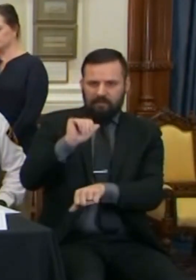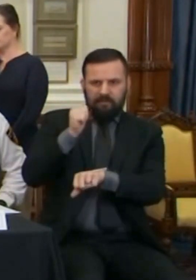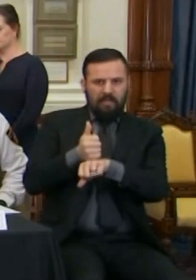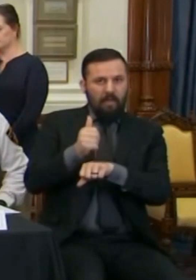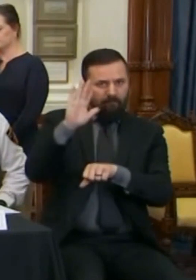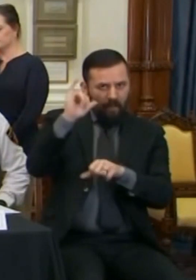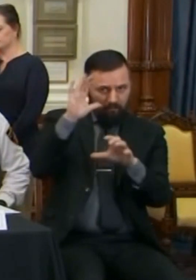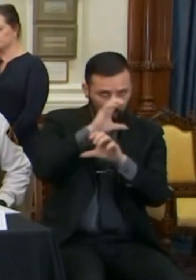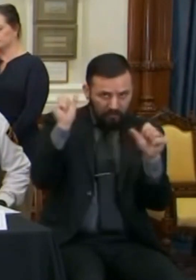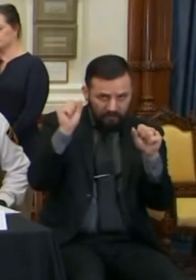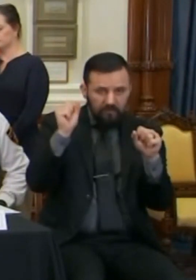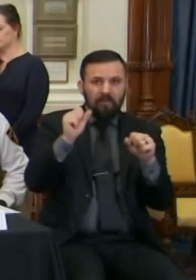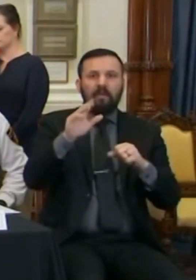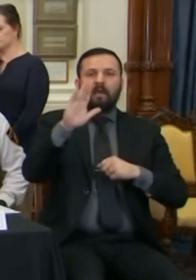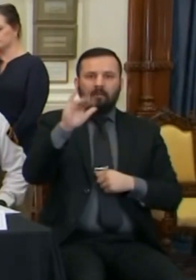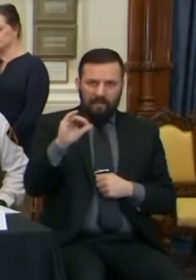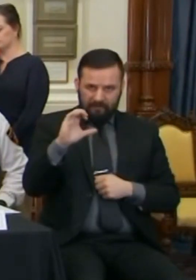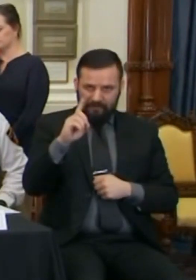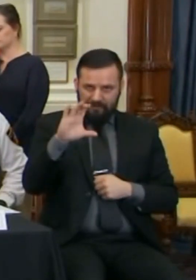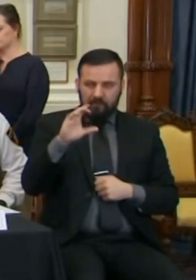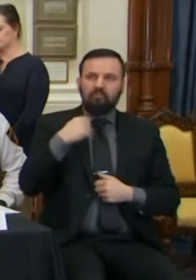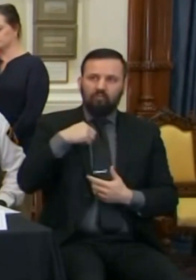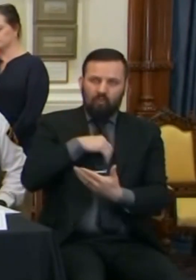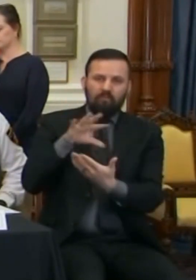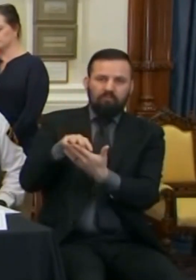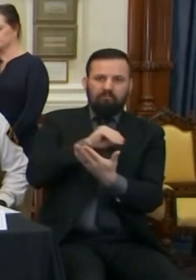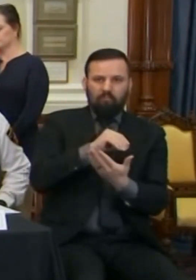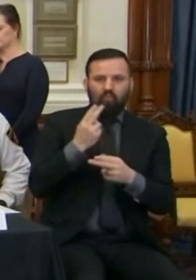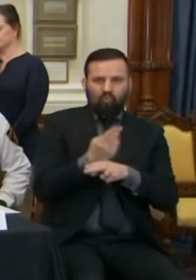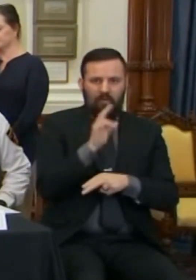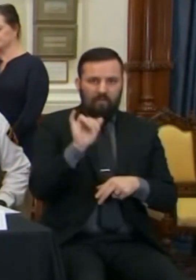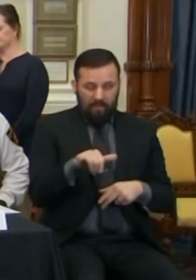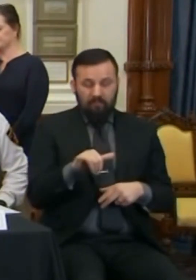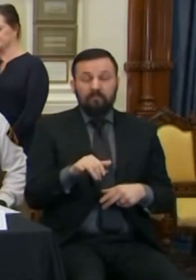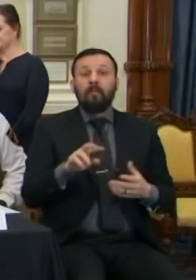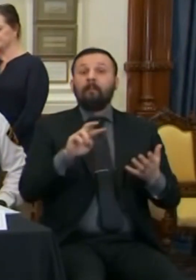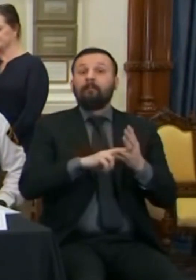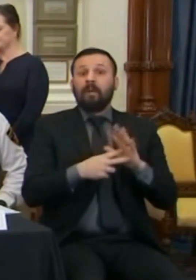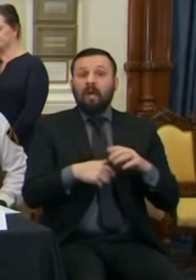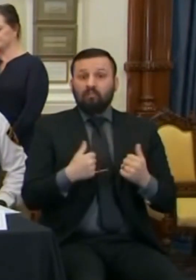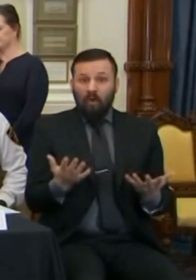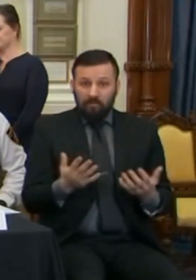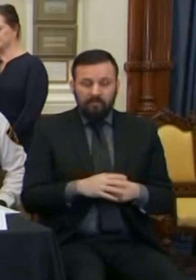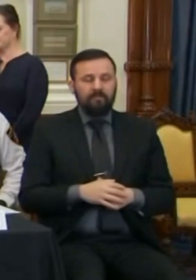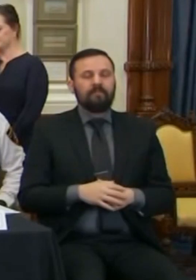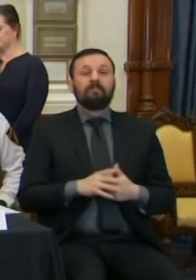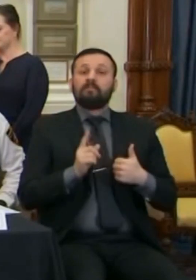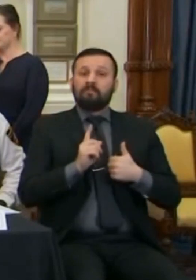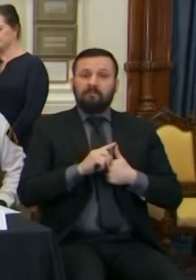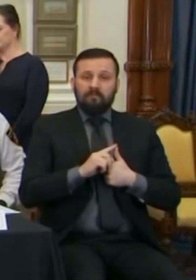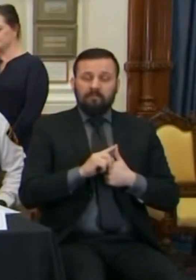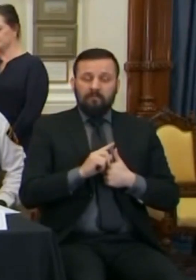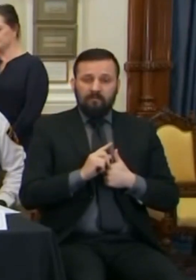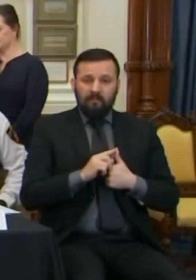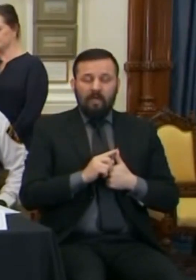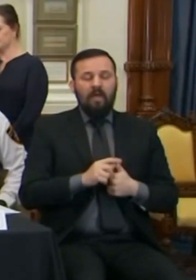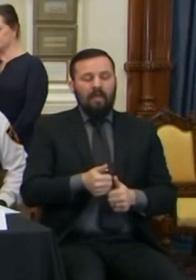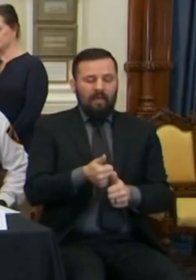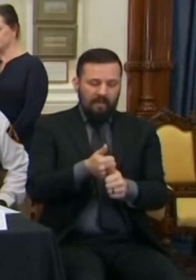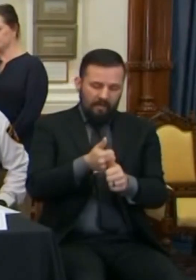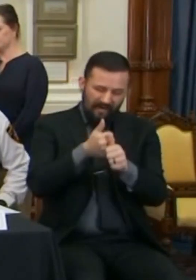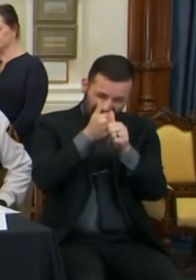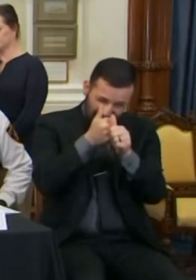President and by the CDC it provides the following number one every person in